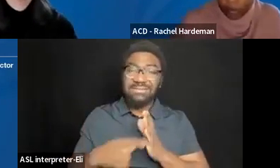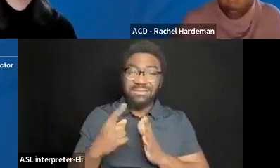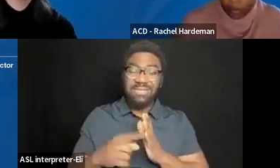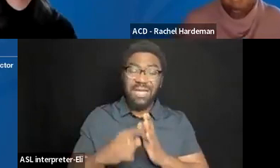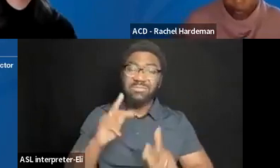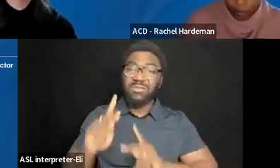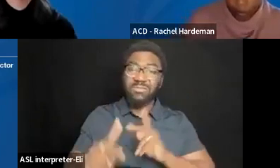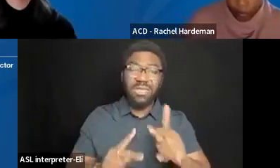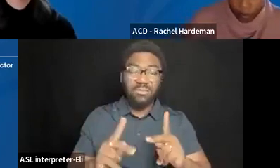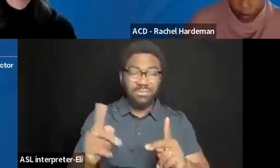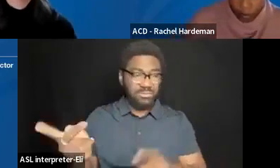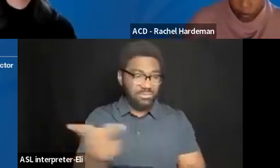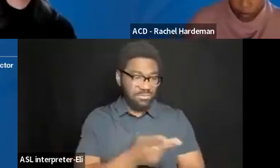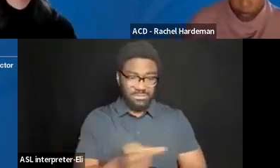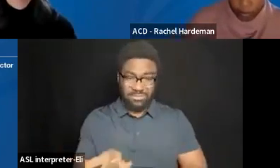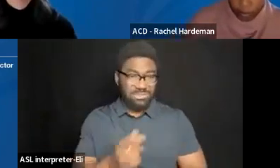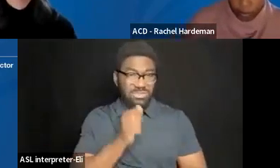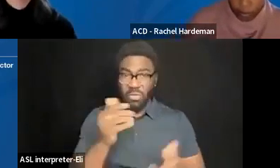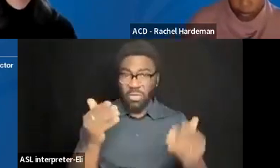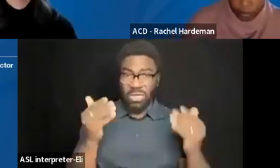across an organization, and any organization